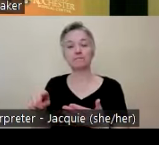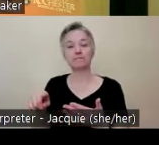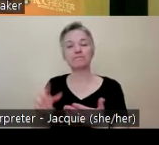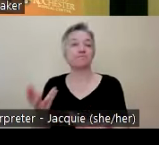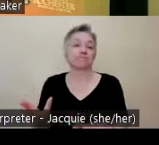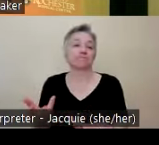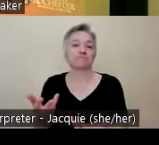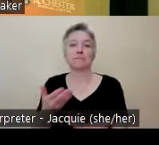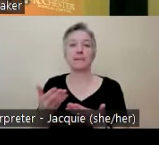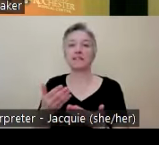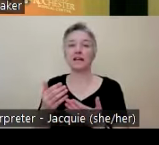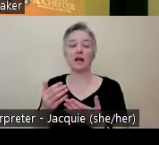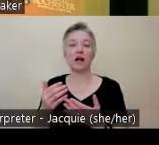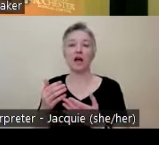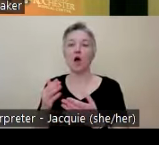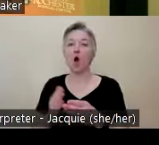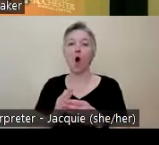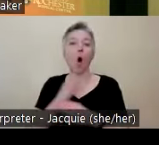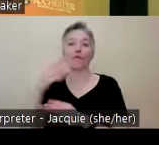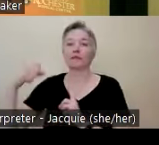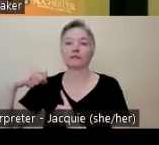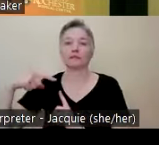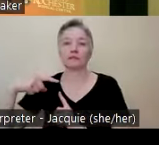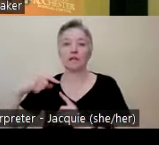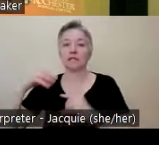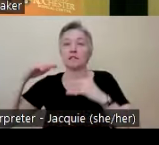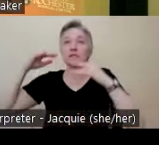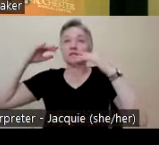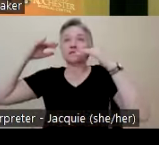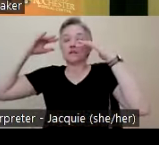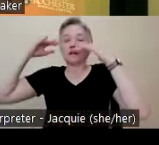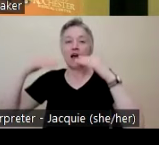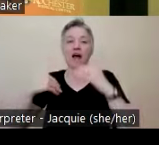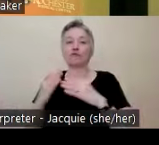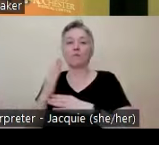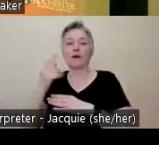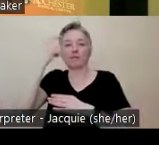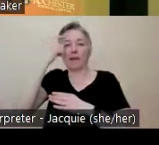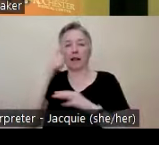aroused or have too much um yeah excessive mental activity happening and then when you mention they